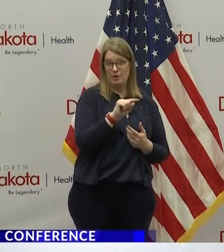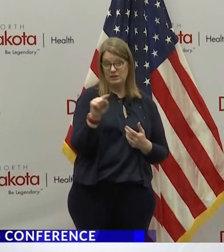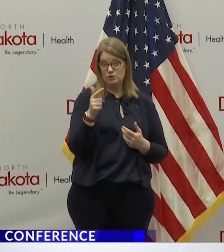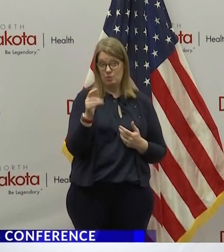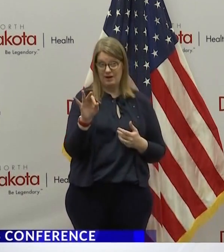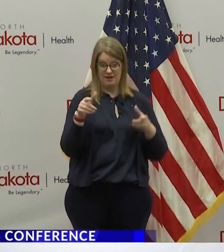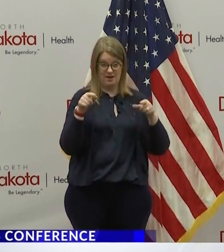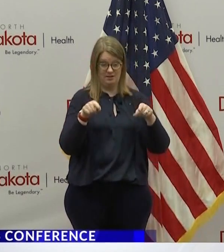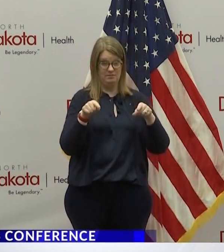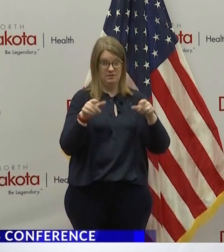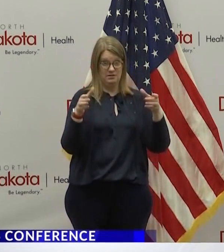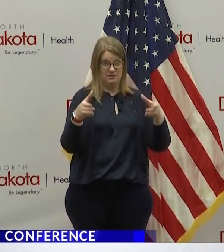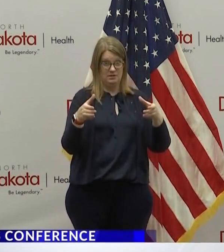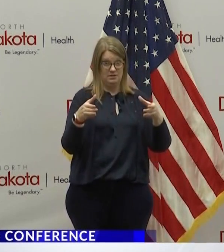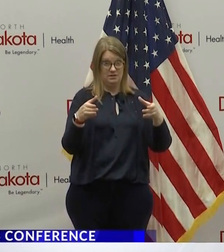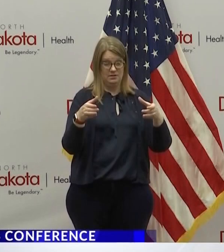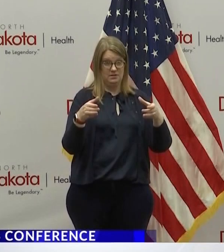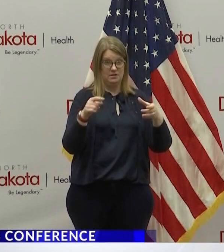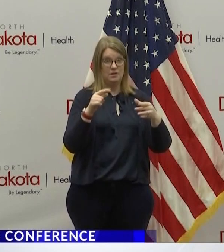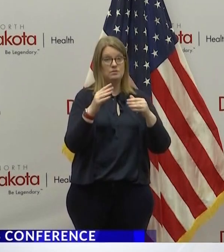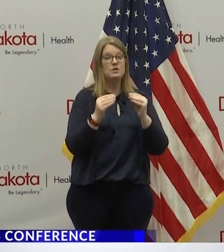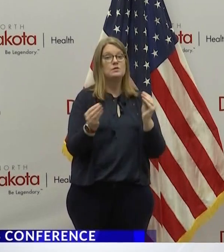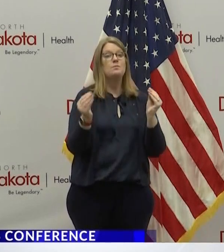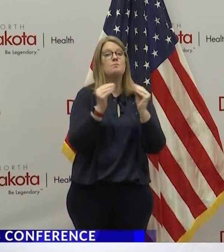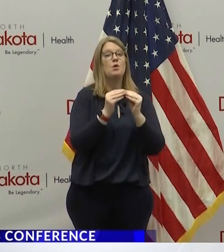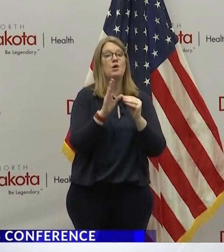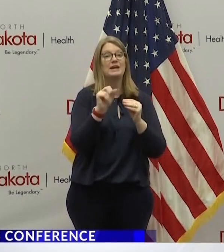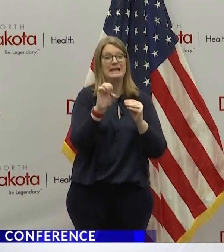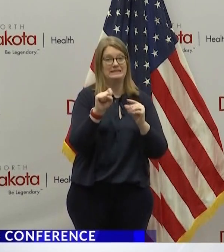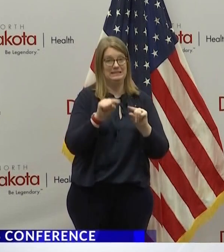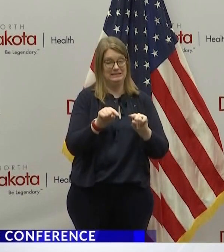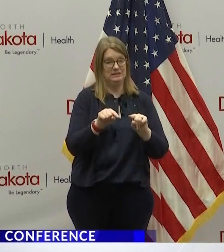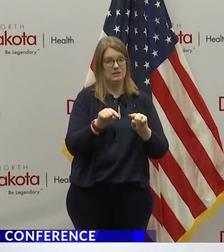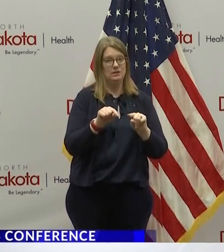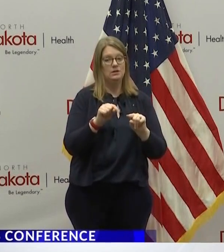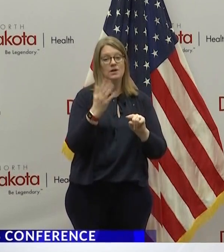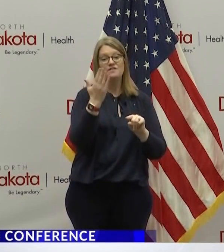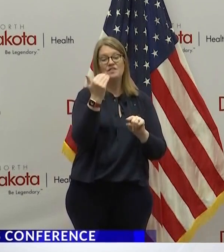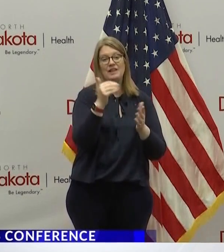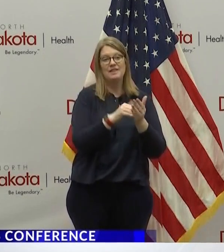YOUNG PEOPLE DON'T GET COVID. WE'VE HAD MORE CASES AMONG 20 TO